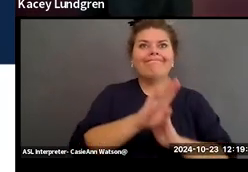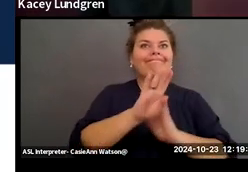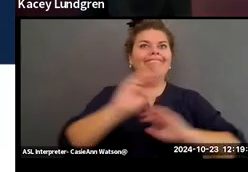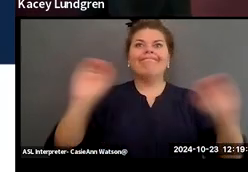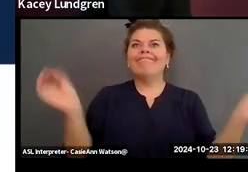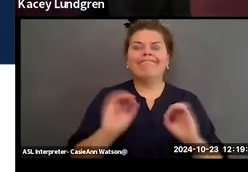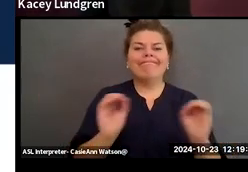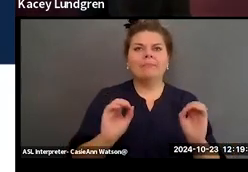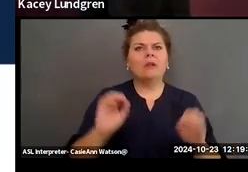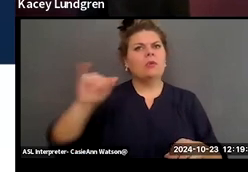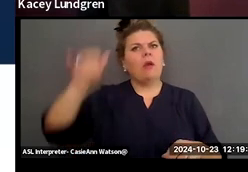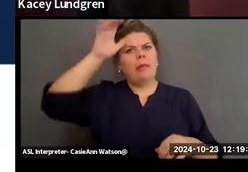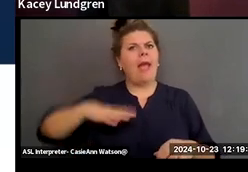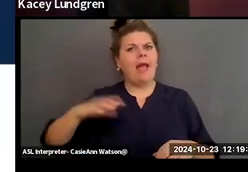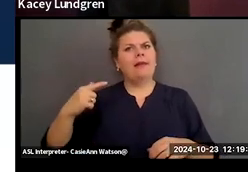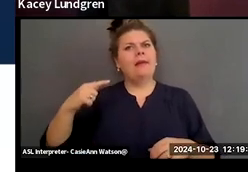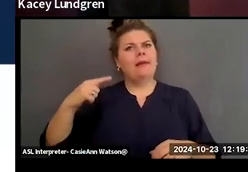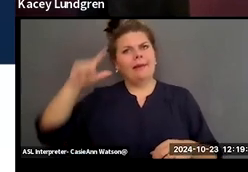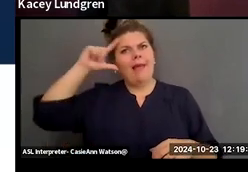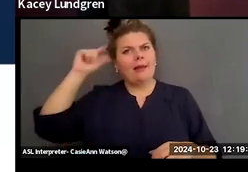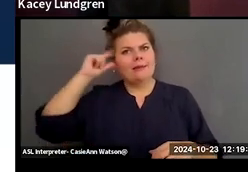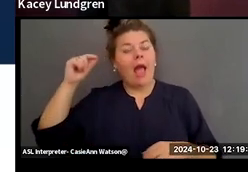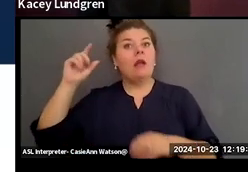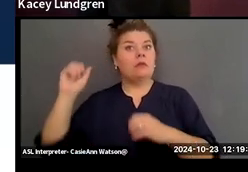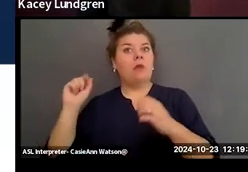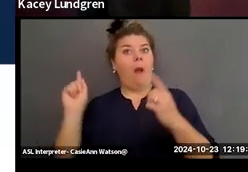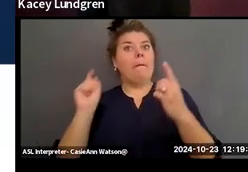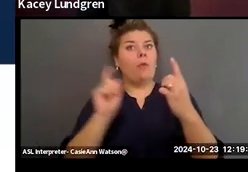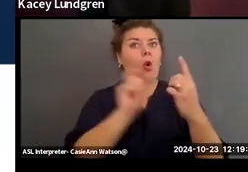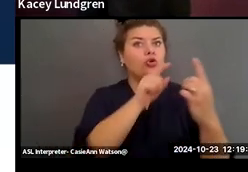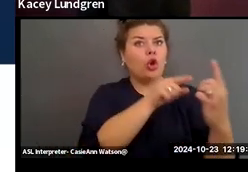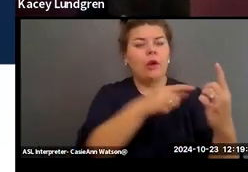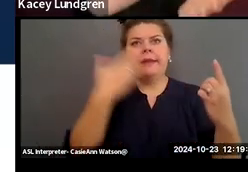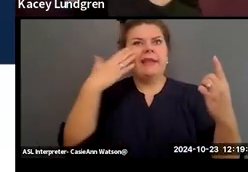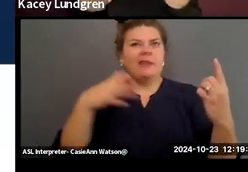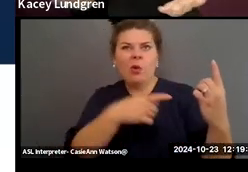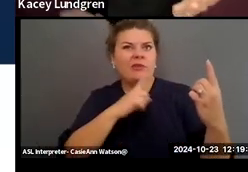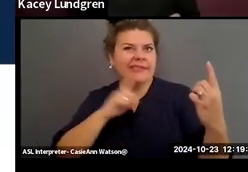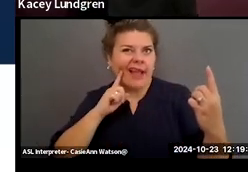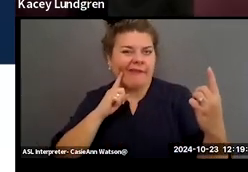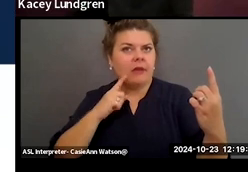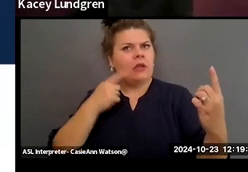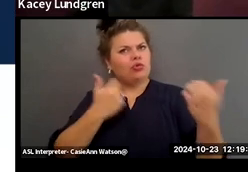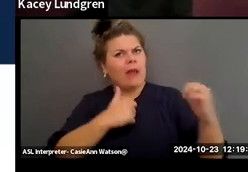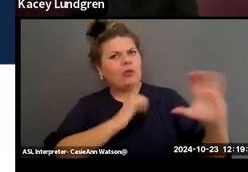Gallaudet approached her and quickly realized she was deaf. Not knowing what to do, Gallaudet tried to communicate with her.